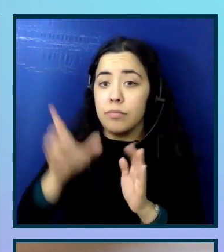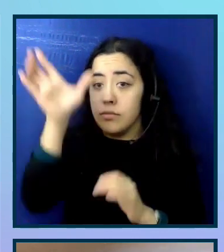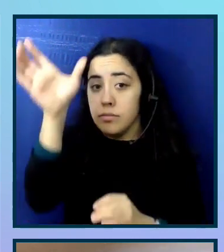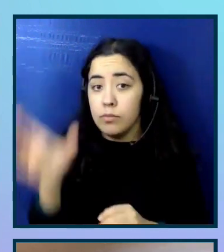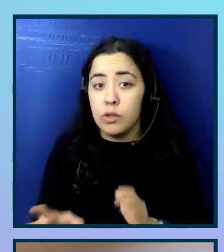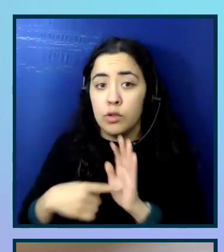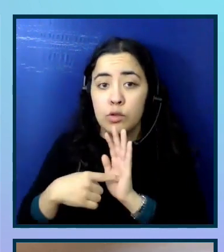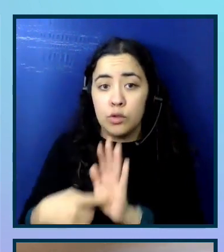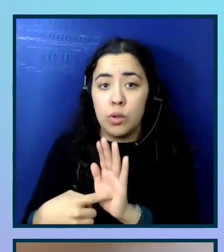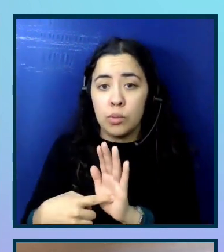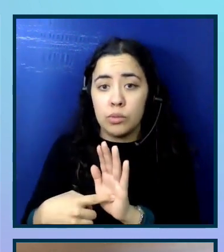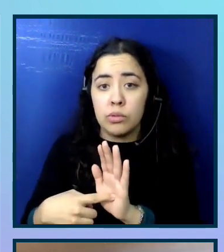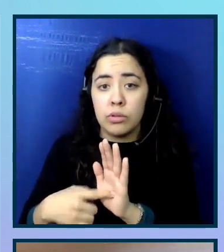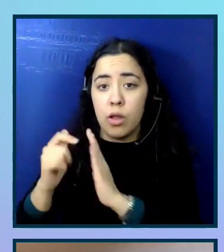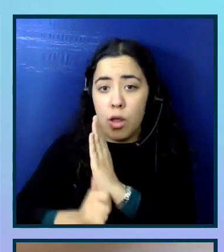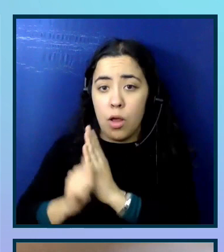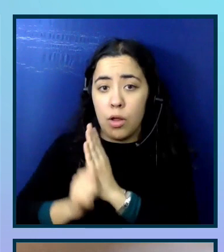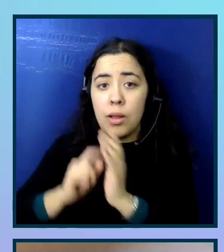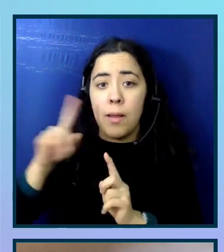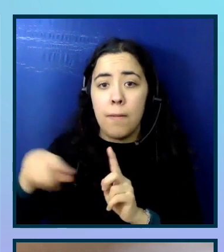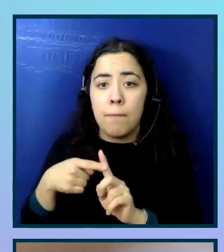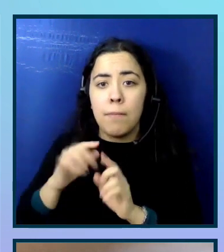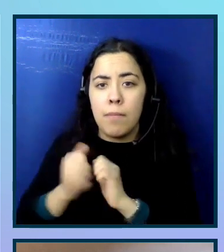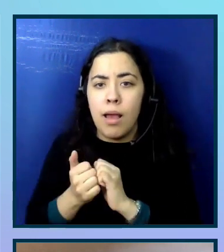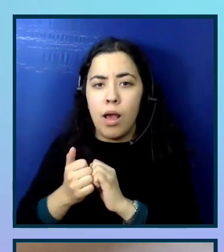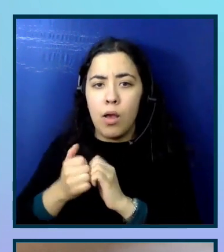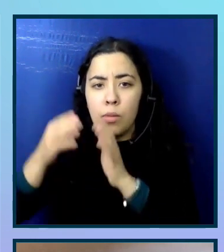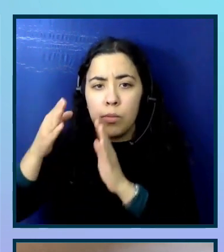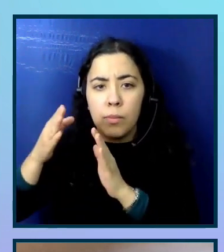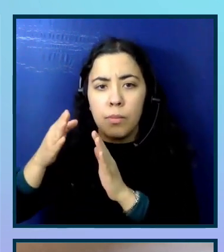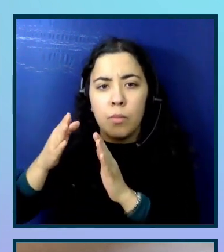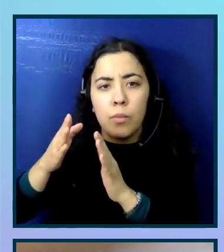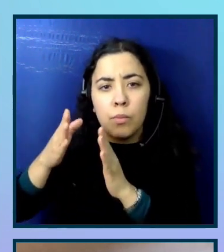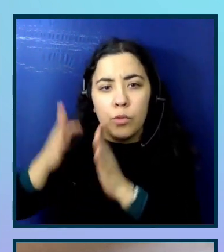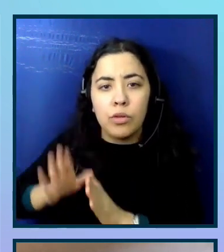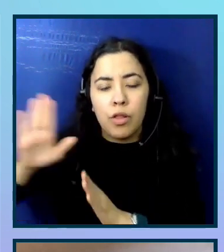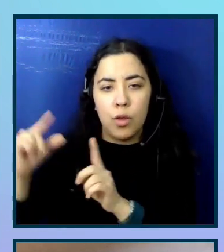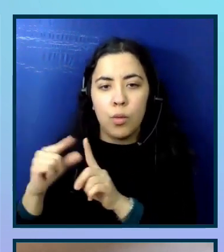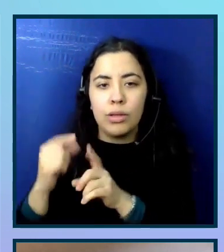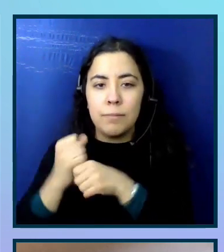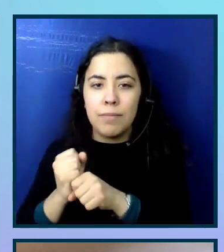about how retail stores are making acts for people to use in their retail stores.